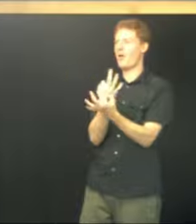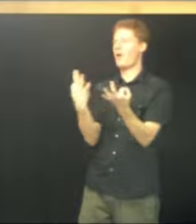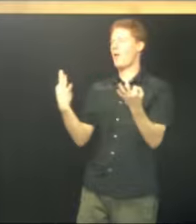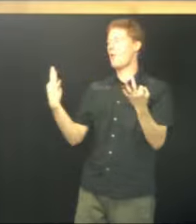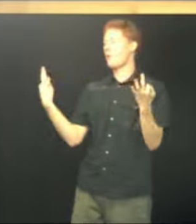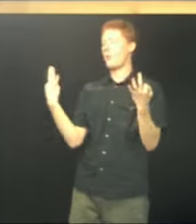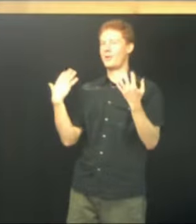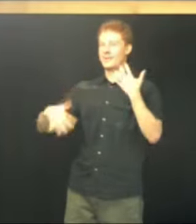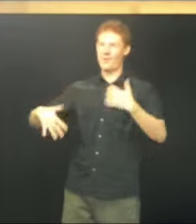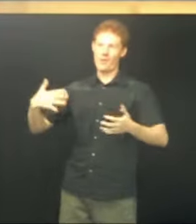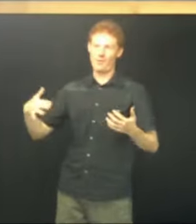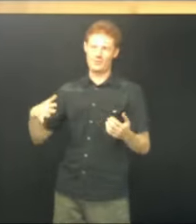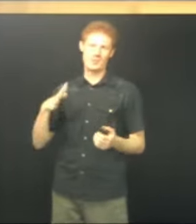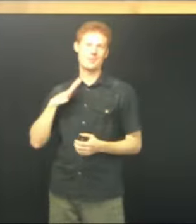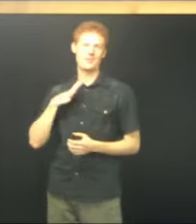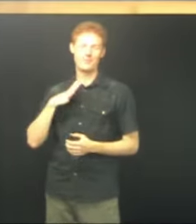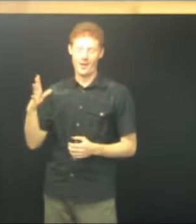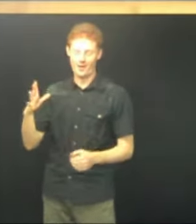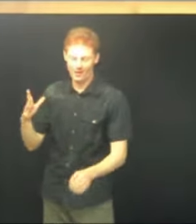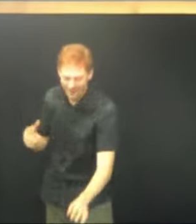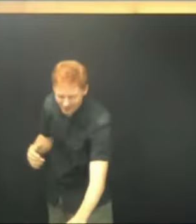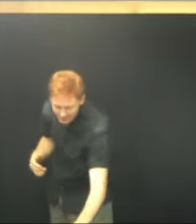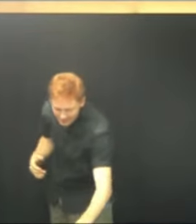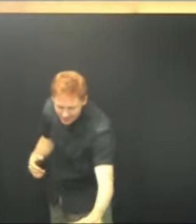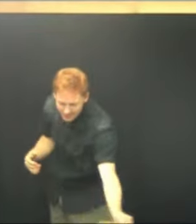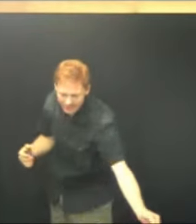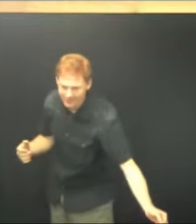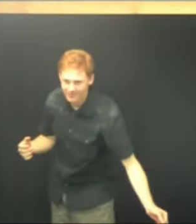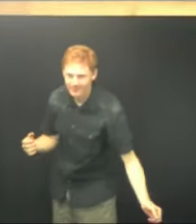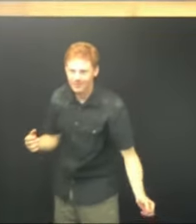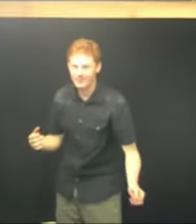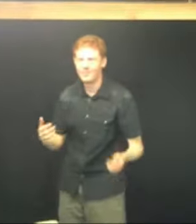since no one gets hurt, it is fine right? Again a page turns out